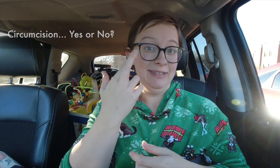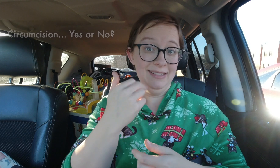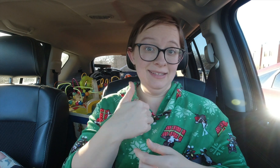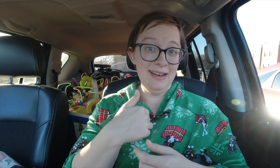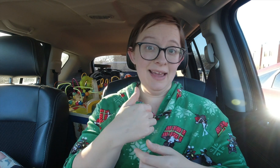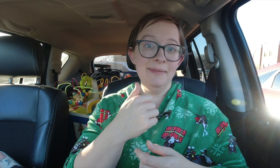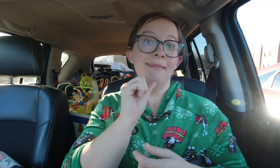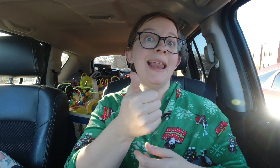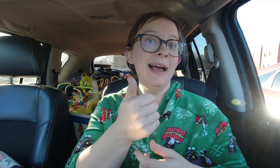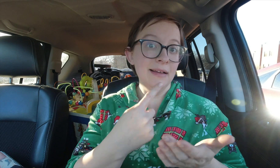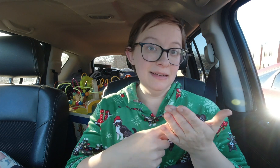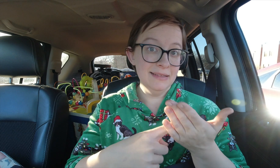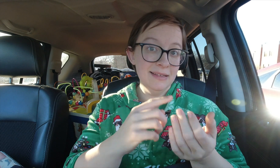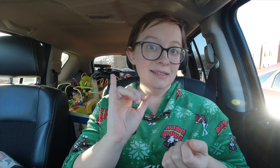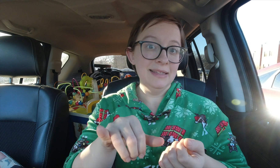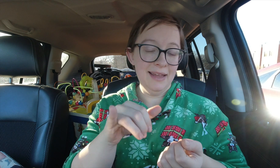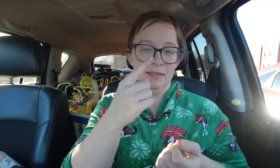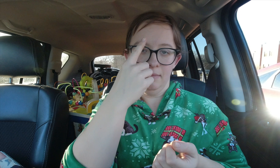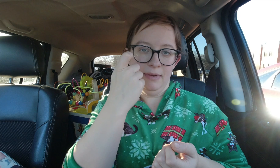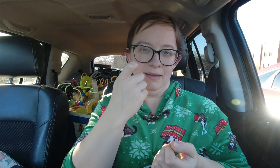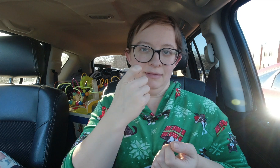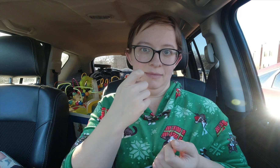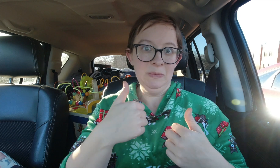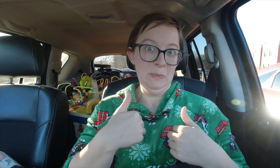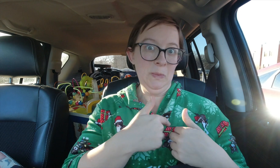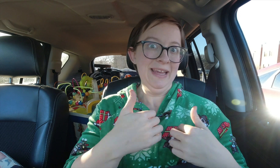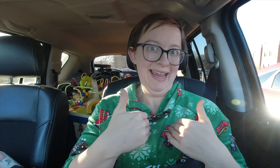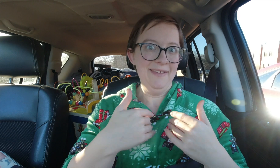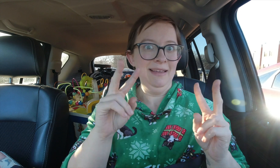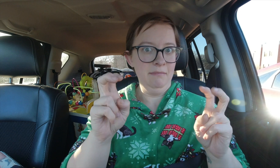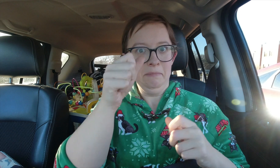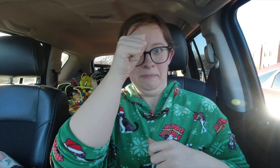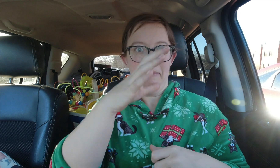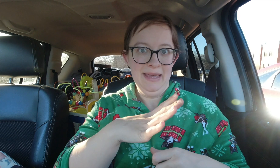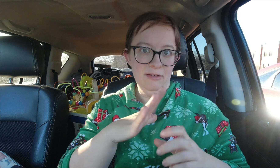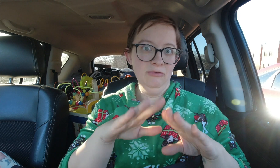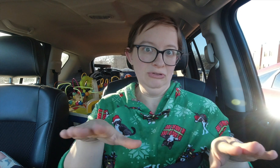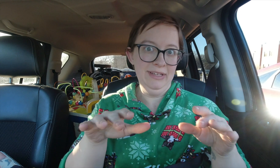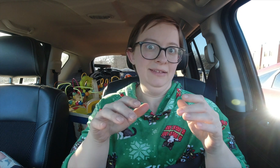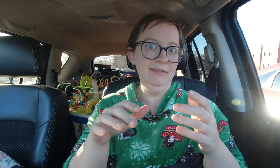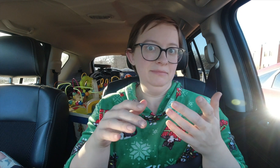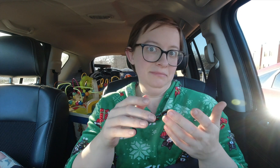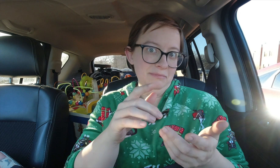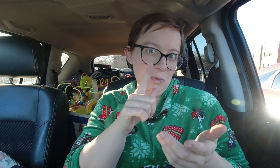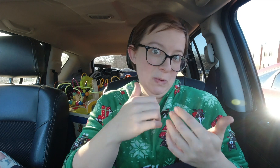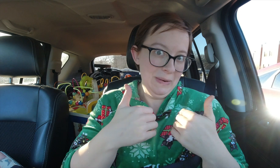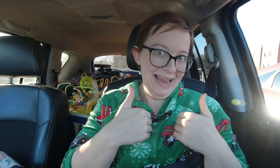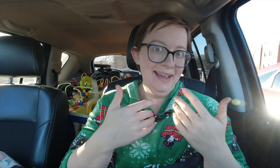The reason why I'm not going to discuss that is because we do have a male child,